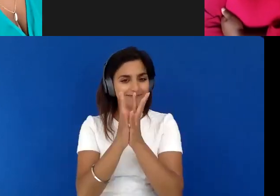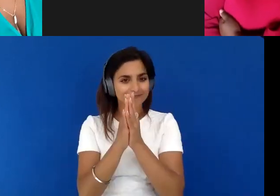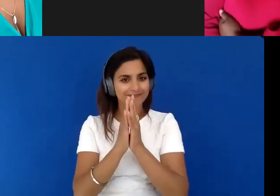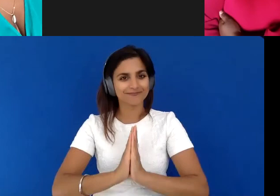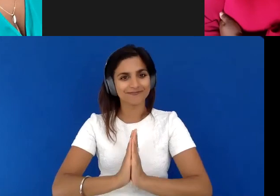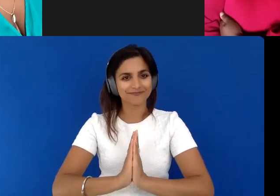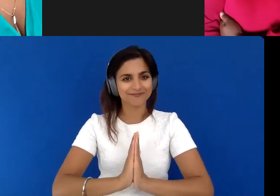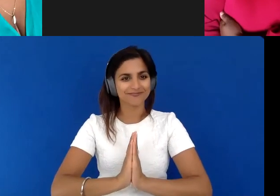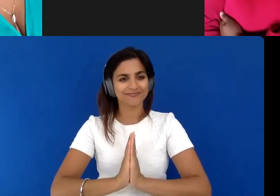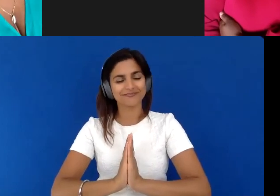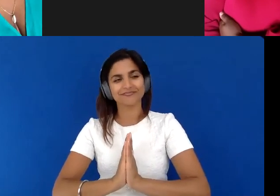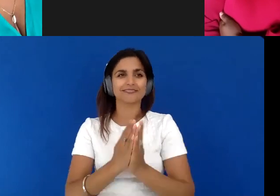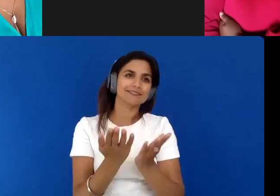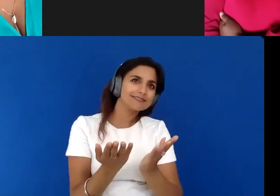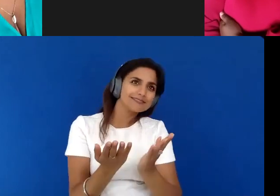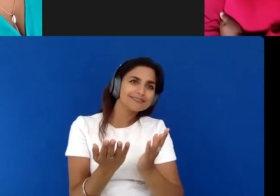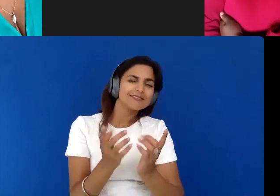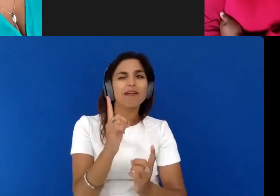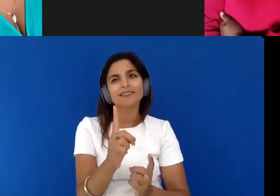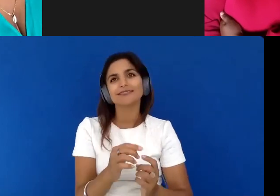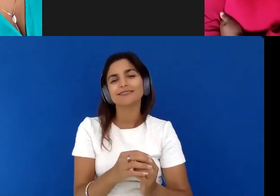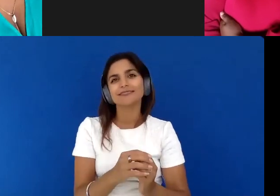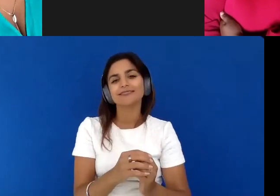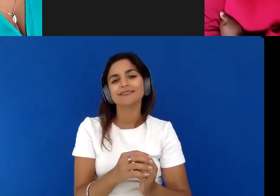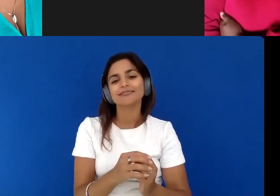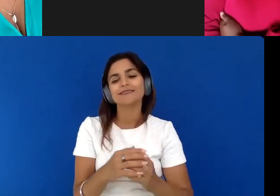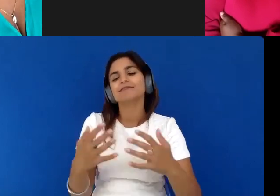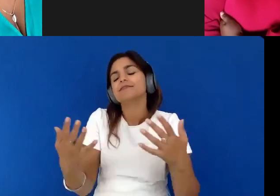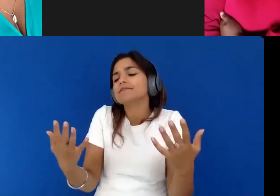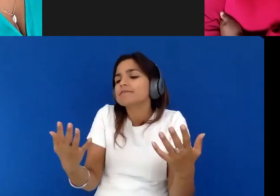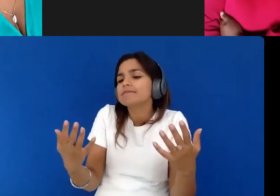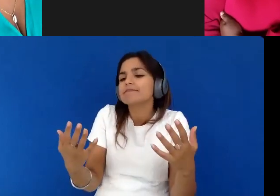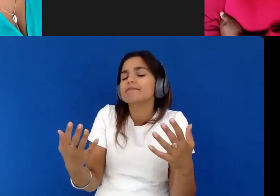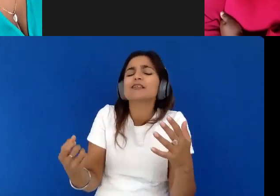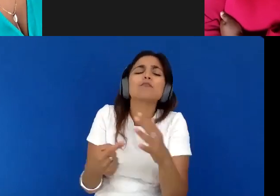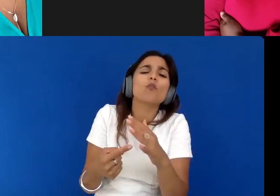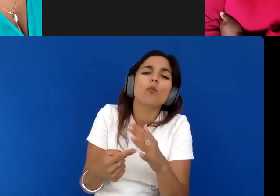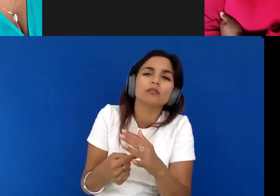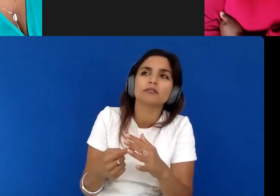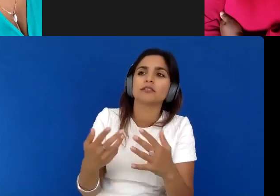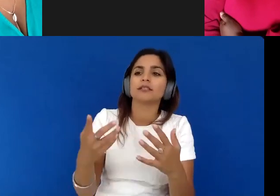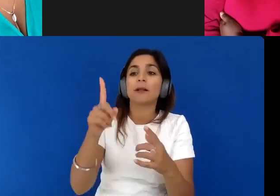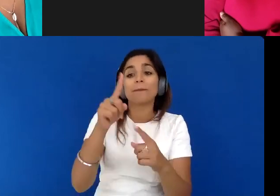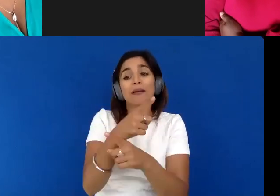Nice note, ok you know it's just, it's important for people to just see again which is why we